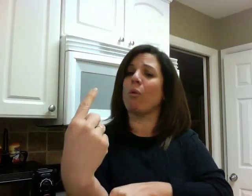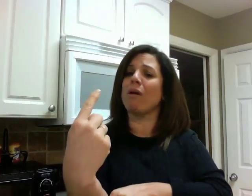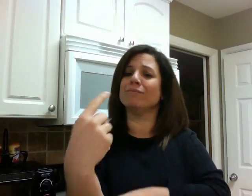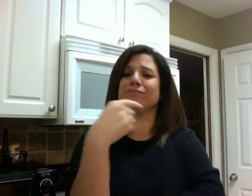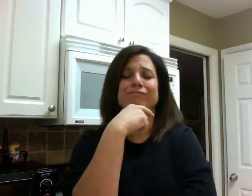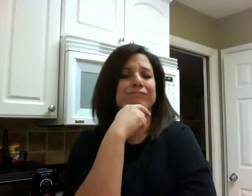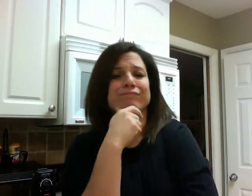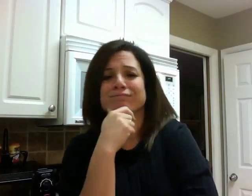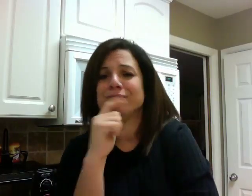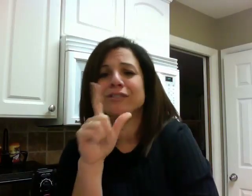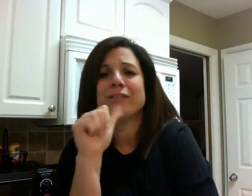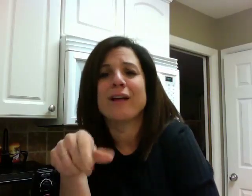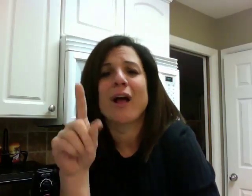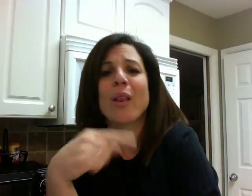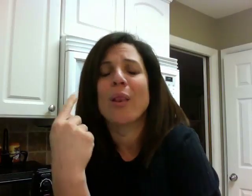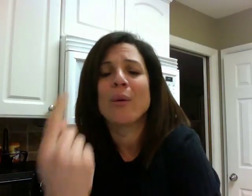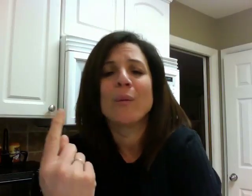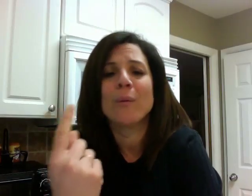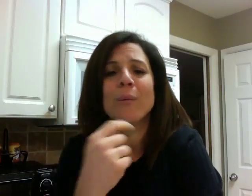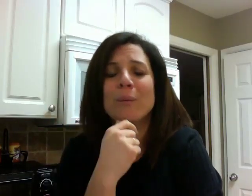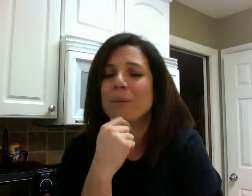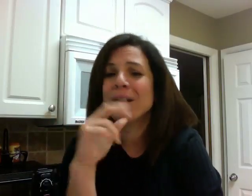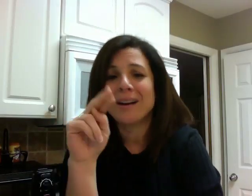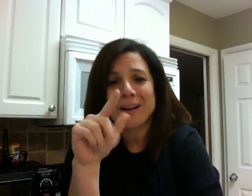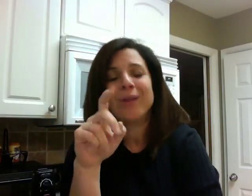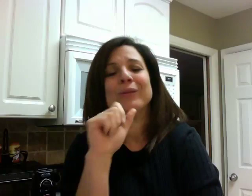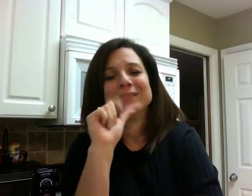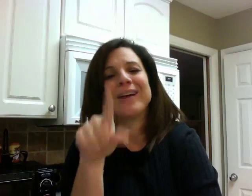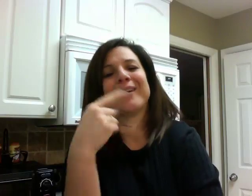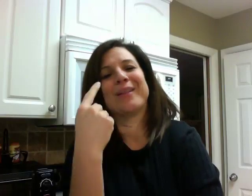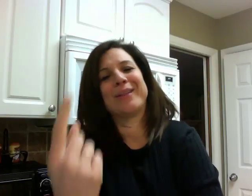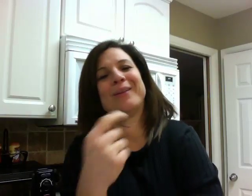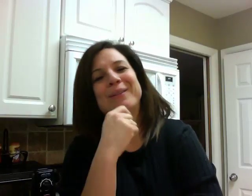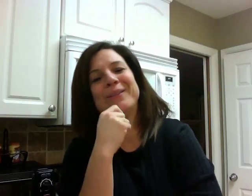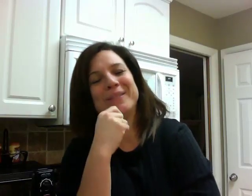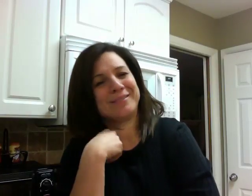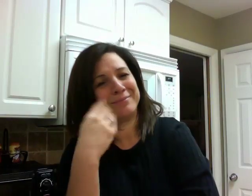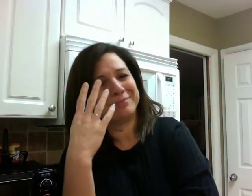Nicole was the only one? No! She was not alone! Nicole was not alone!